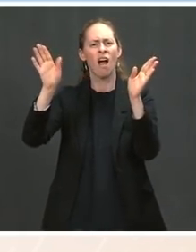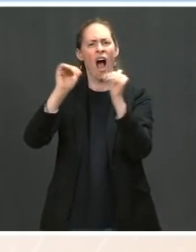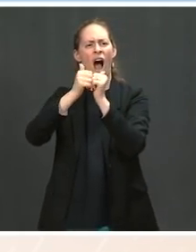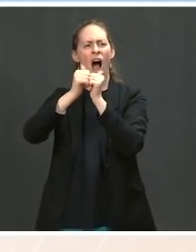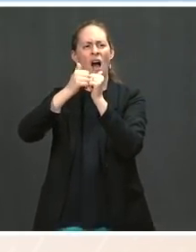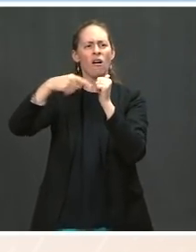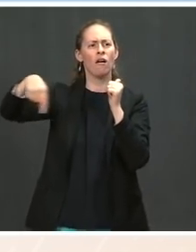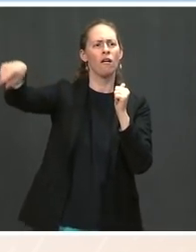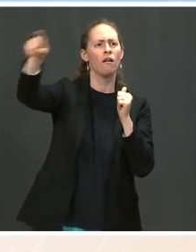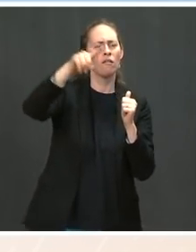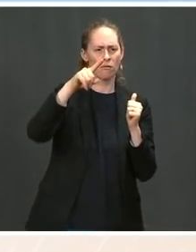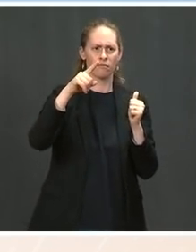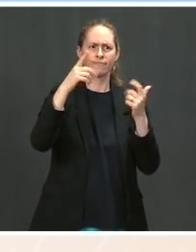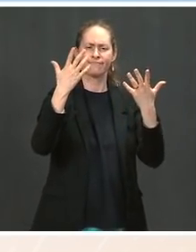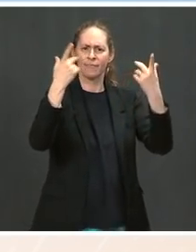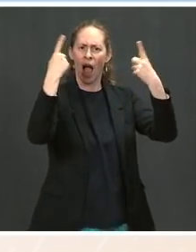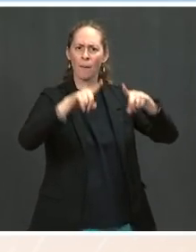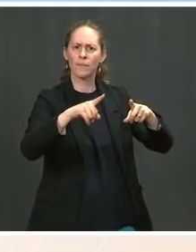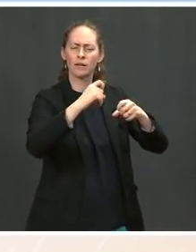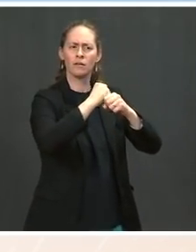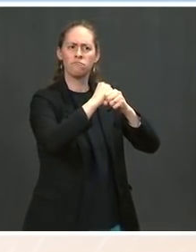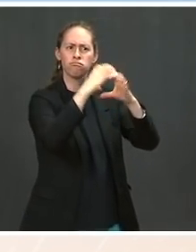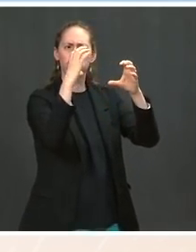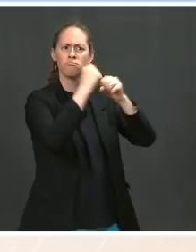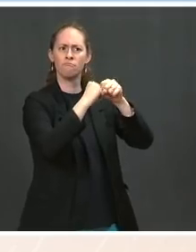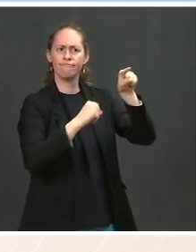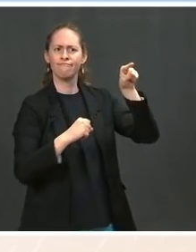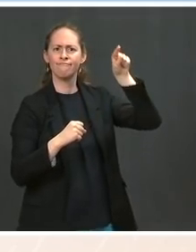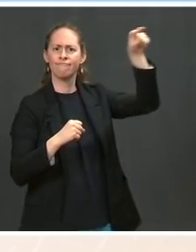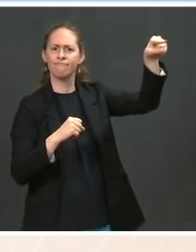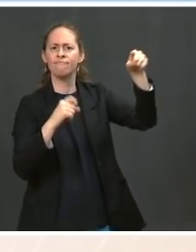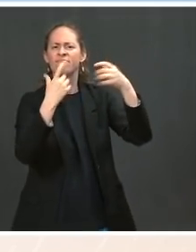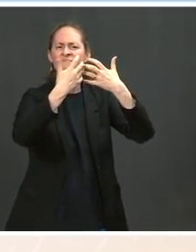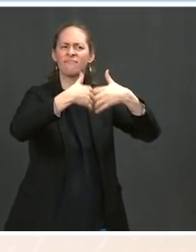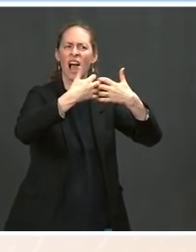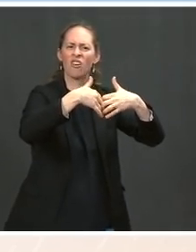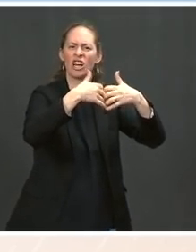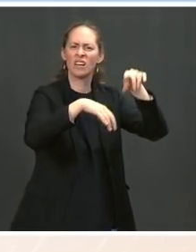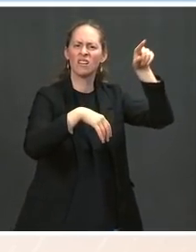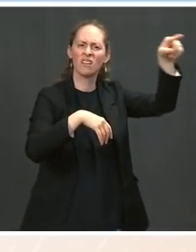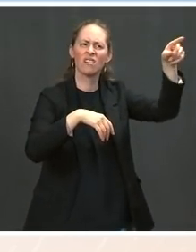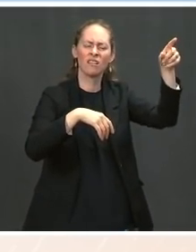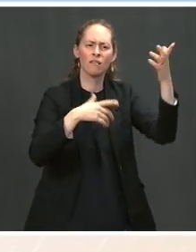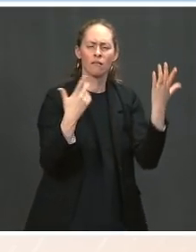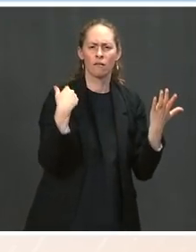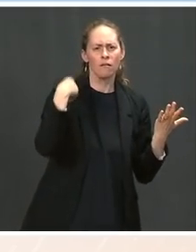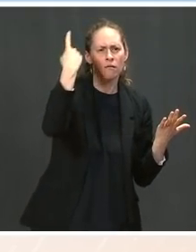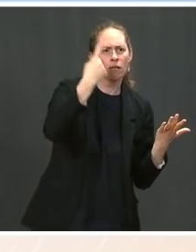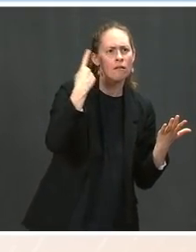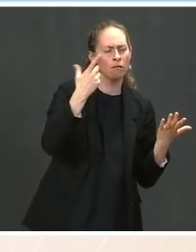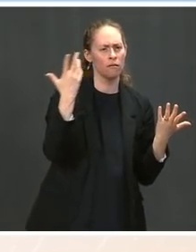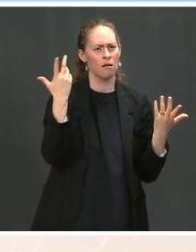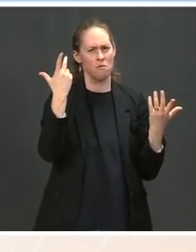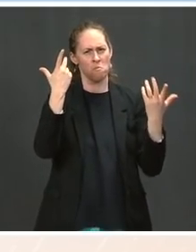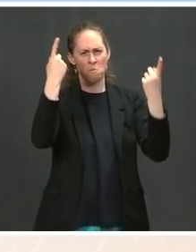in a major foreign site. What's behind your reluctance to discuss what happened,